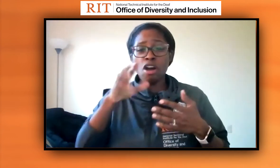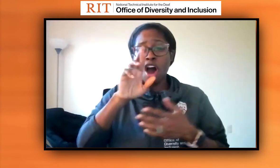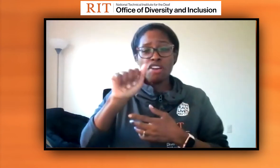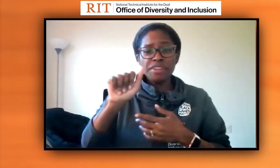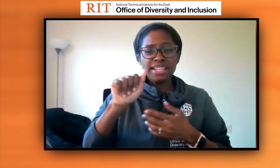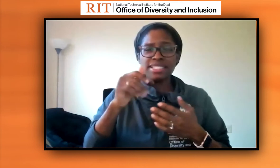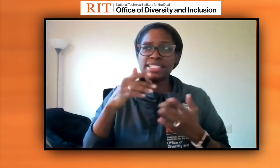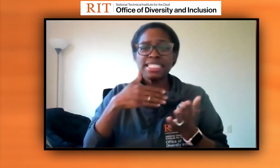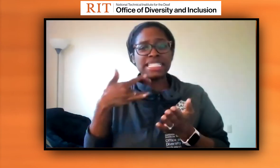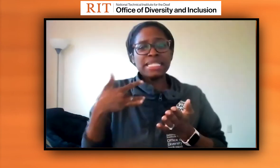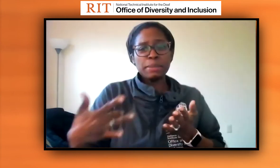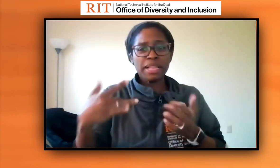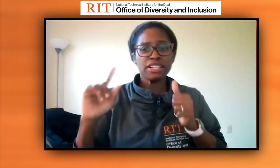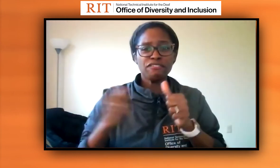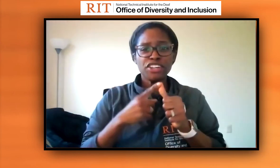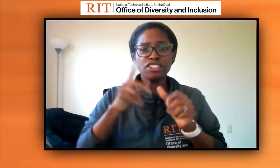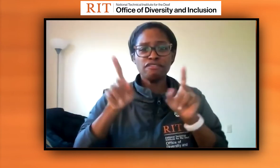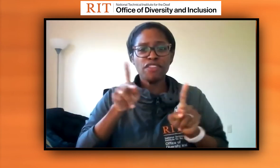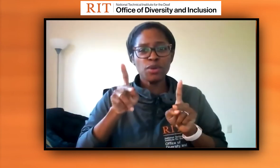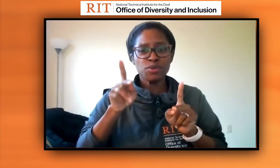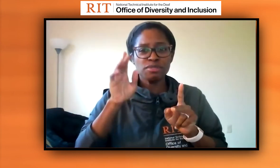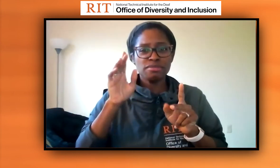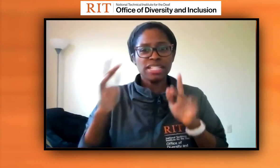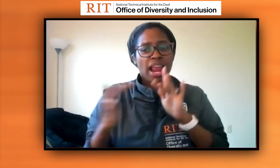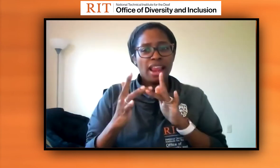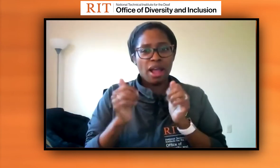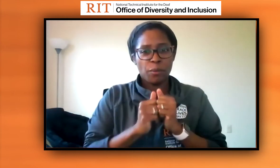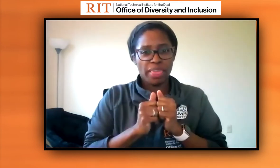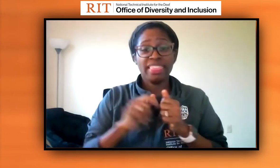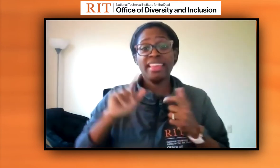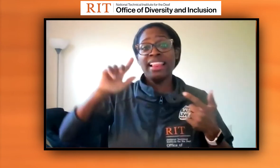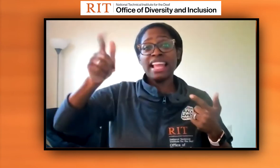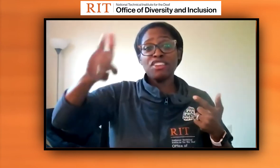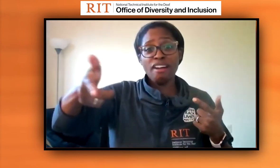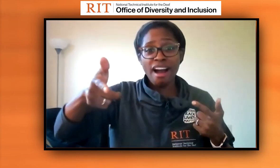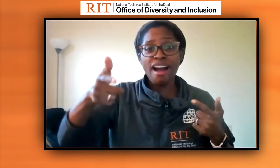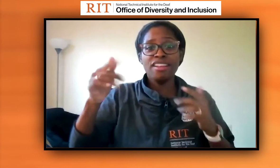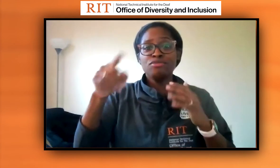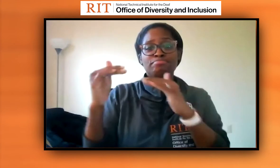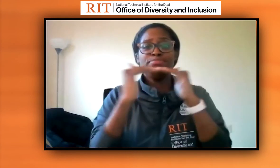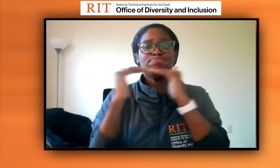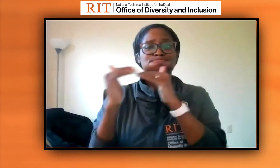RAs are typically the first people that students connect with. Later on, they figure out their own groups